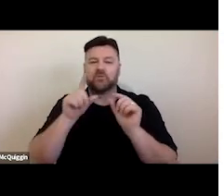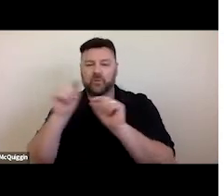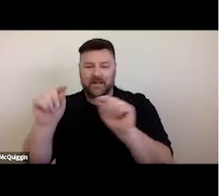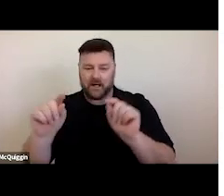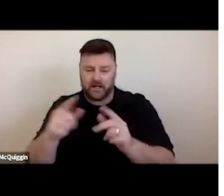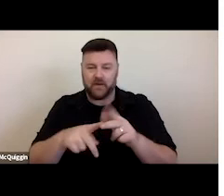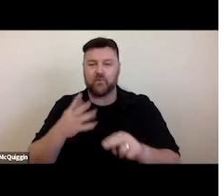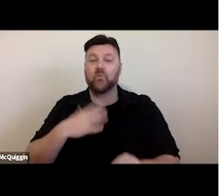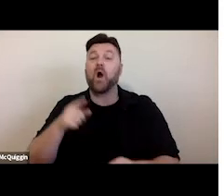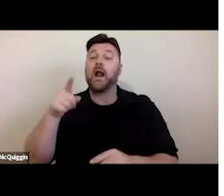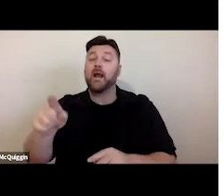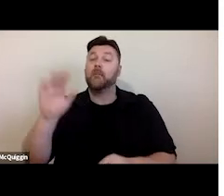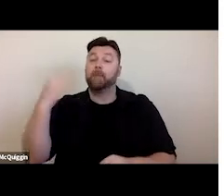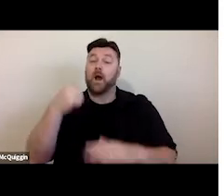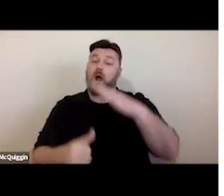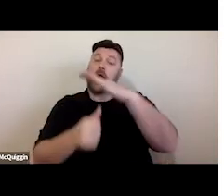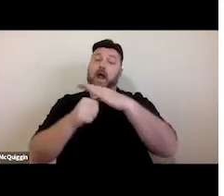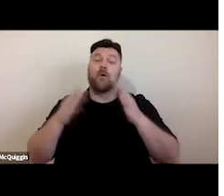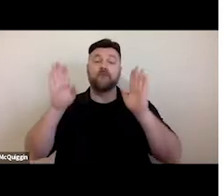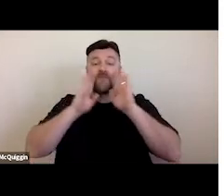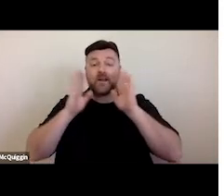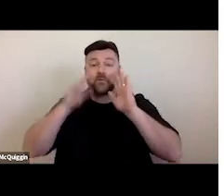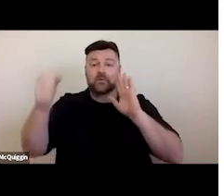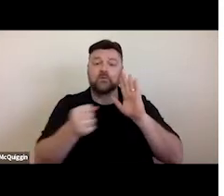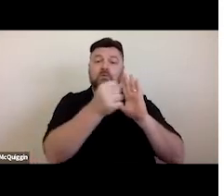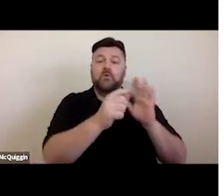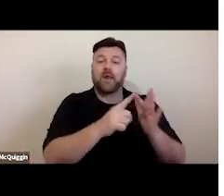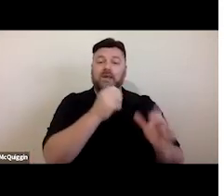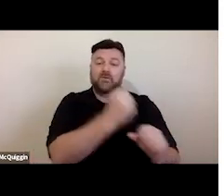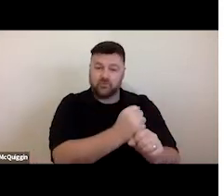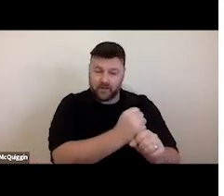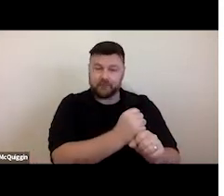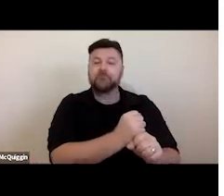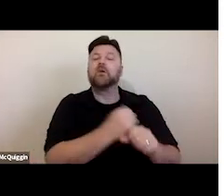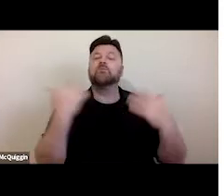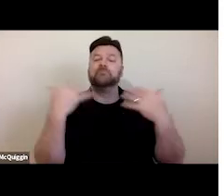He moved from the head of Instagram to the